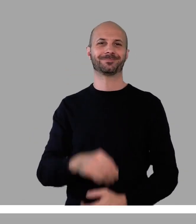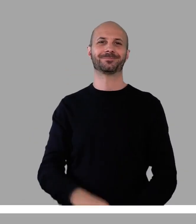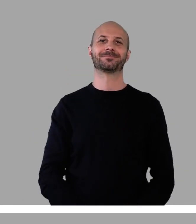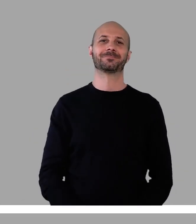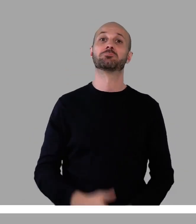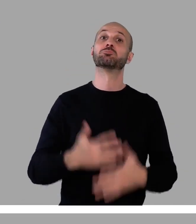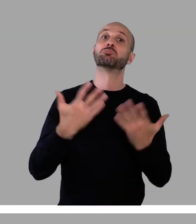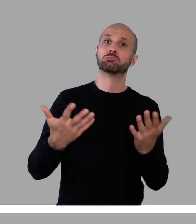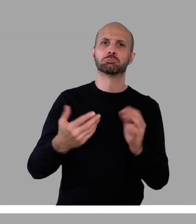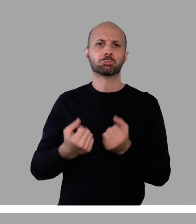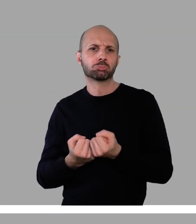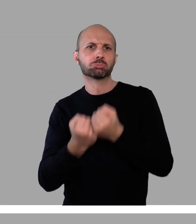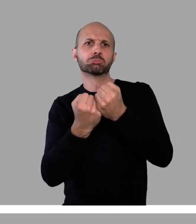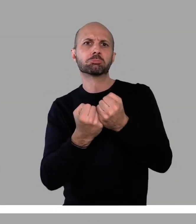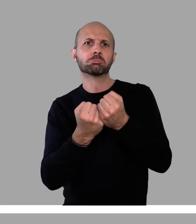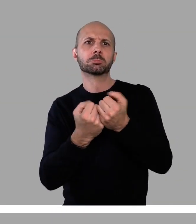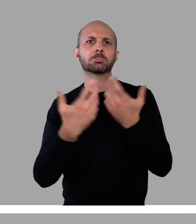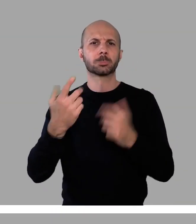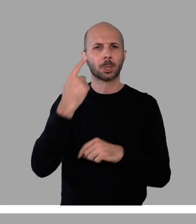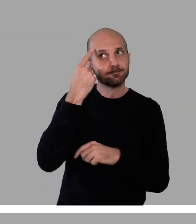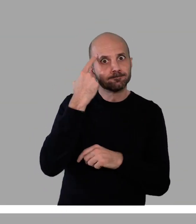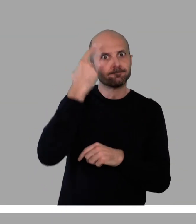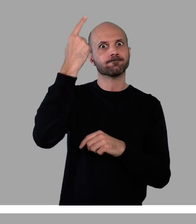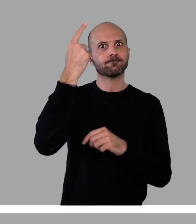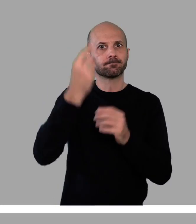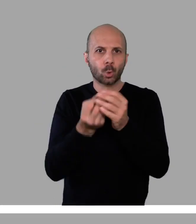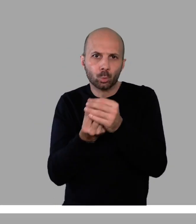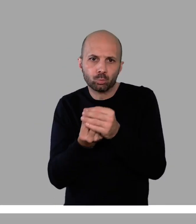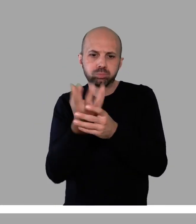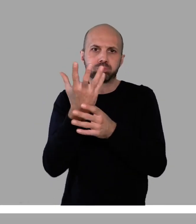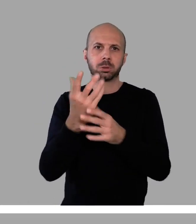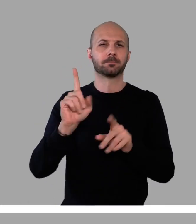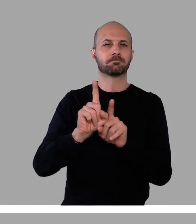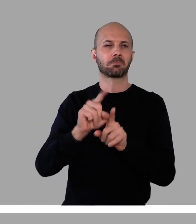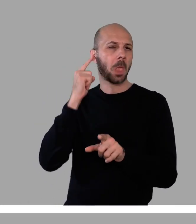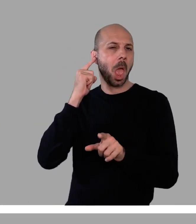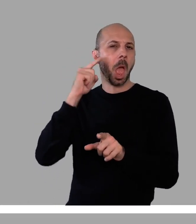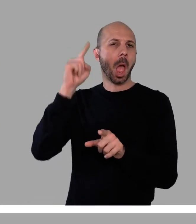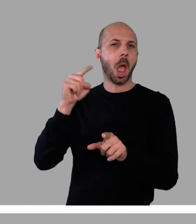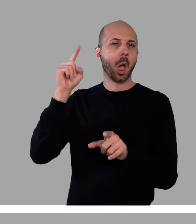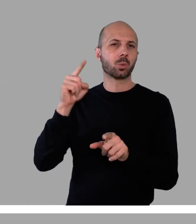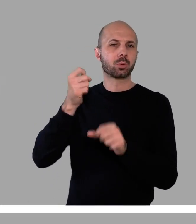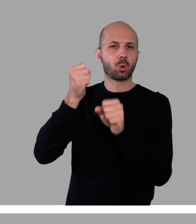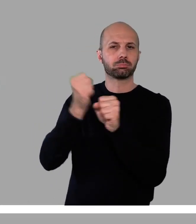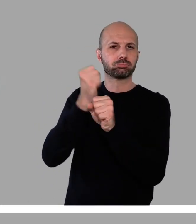These aids range from the realization of audio descriptions of the works